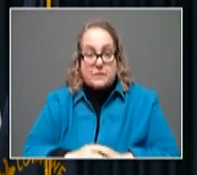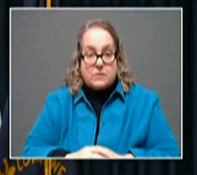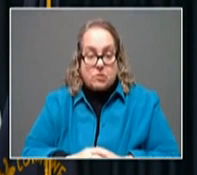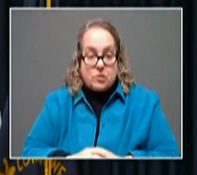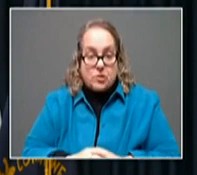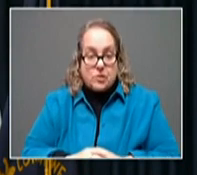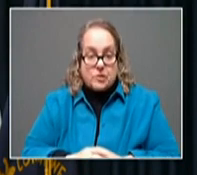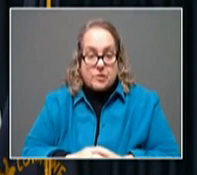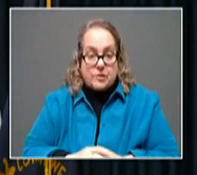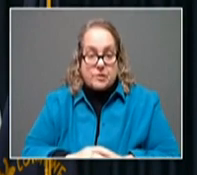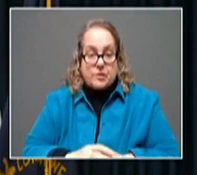and one